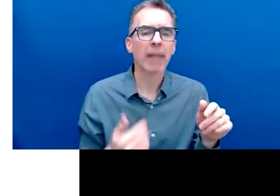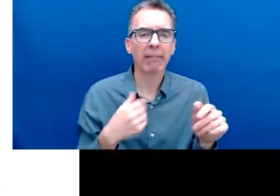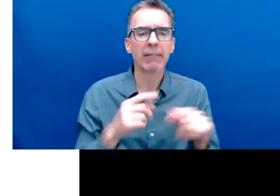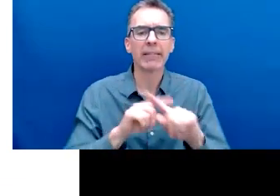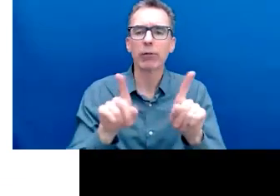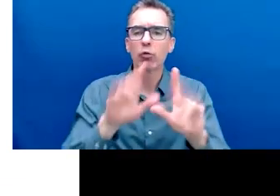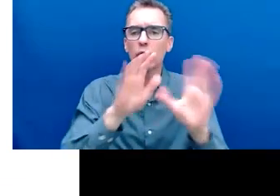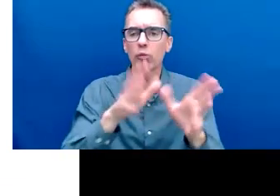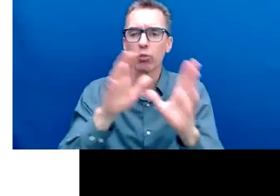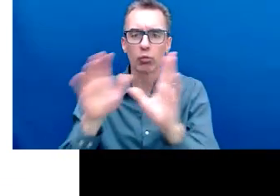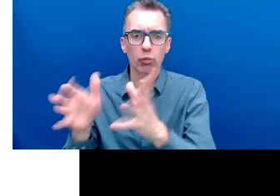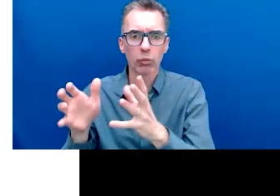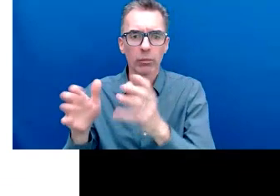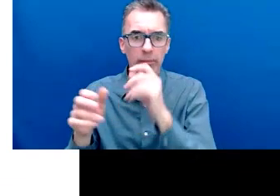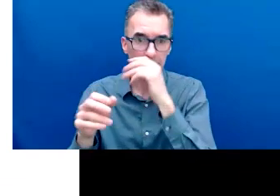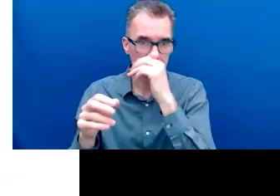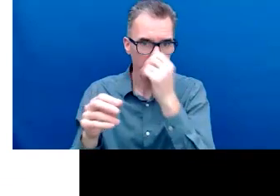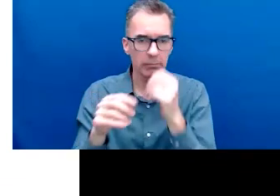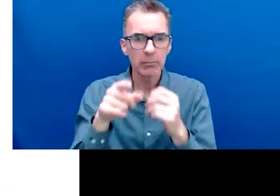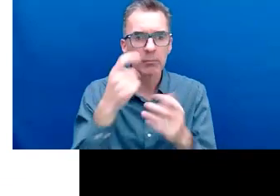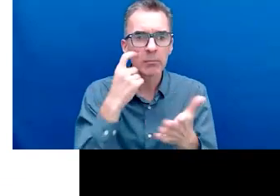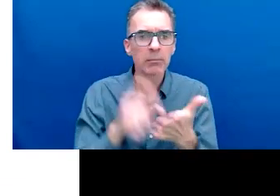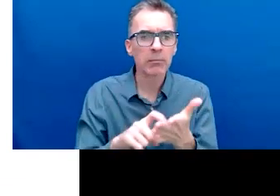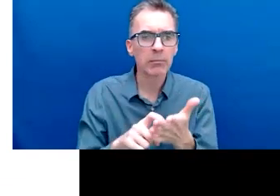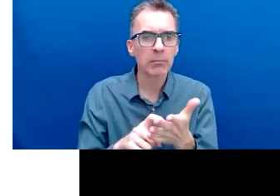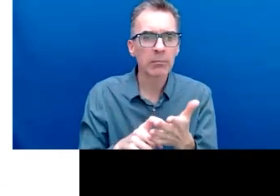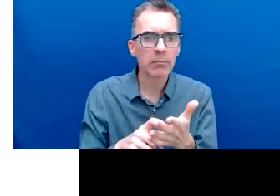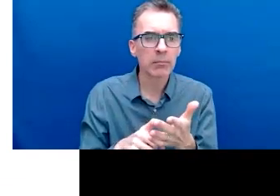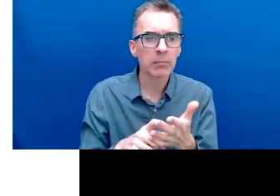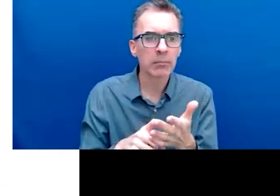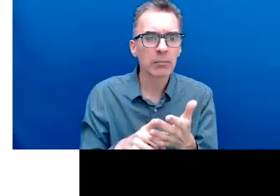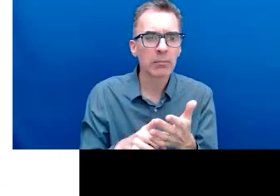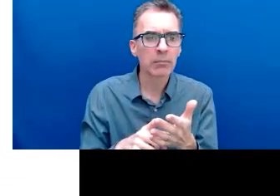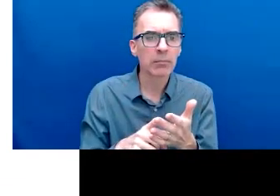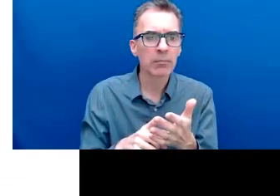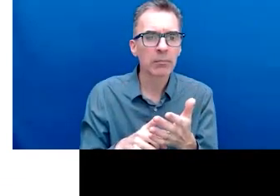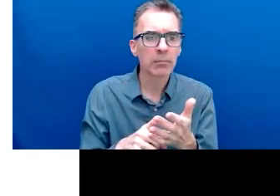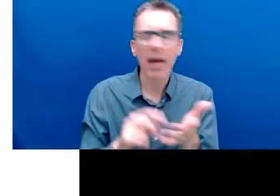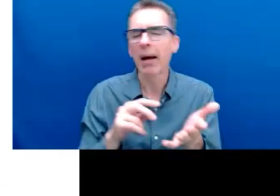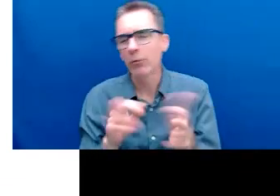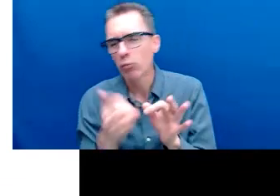What you can see here is that, you know, not every, every,